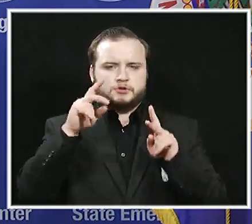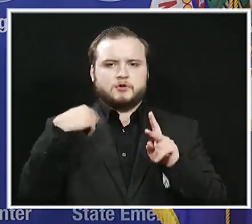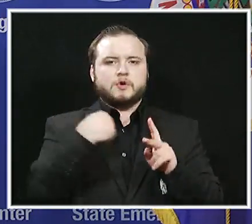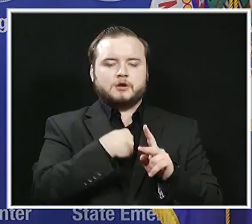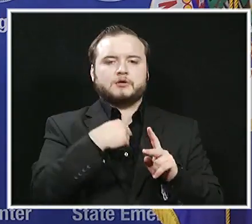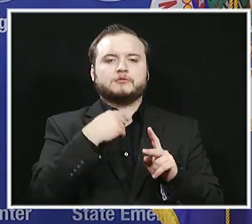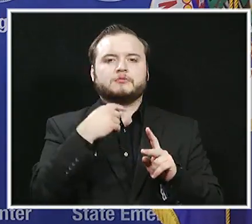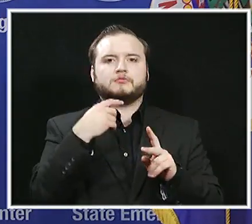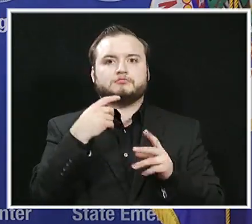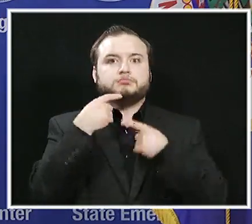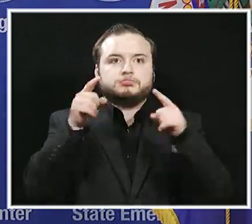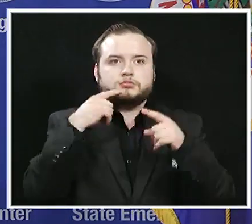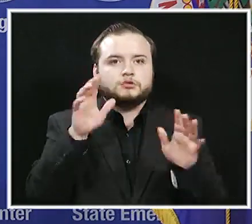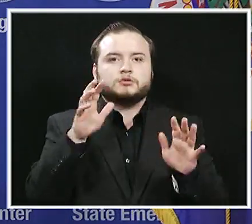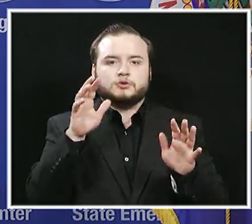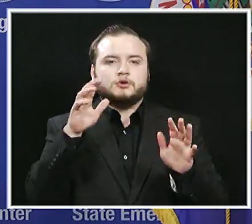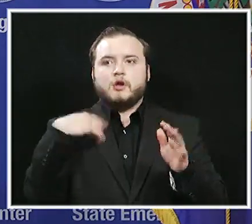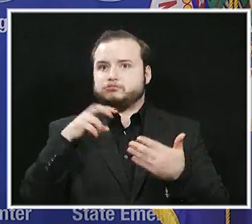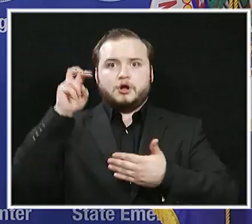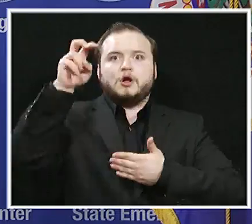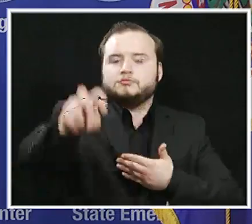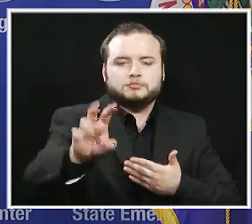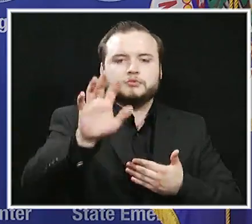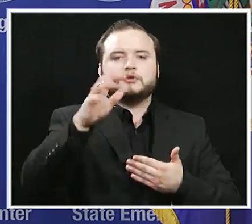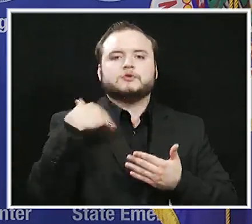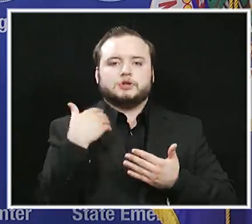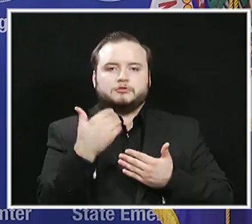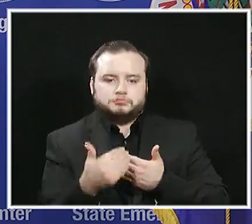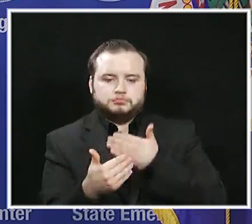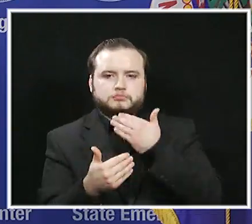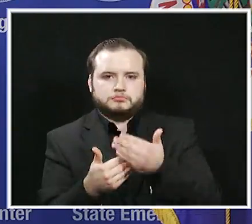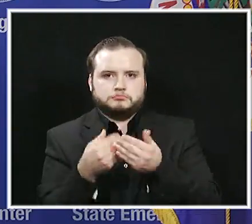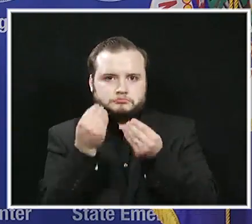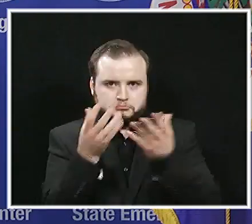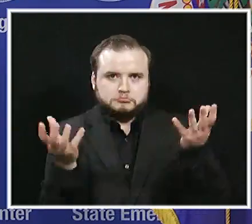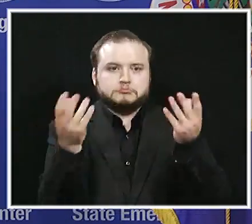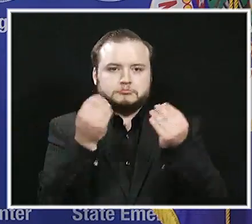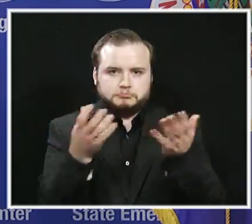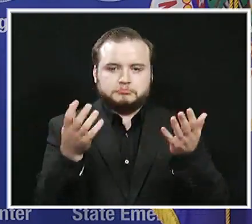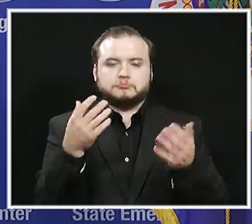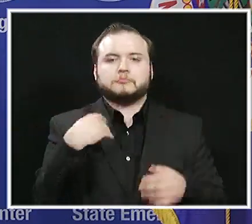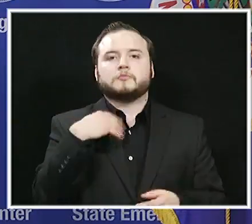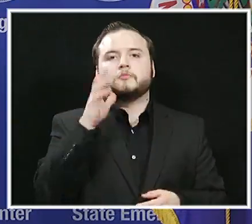Minnesotans are responding in such a positive manner, that I think it behooves us to look at this in small